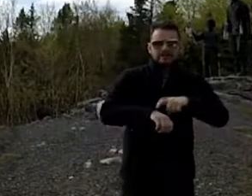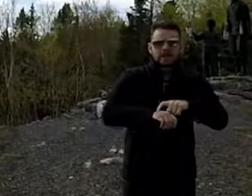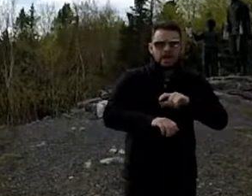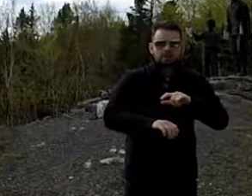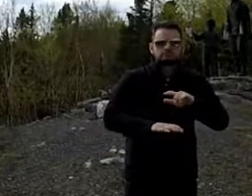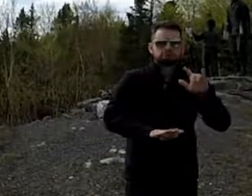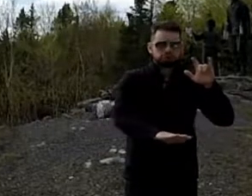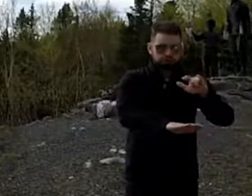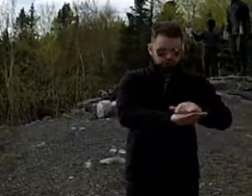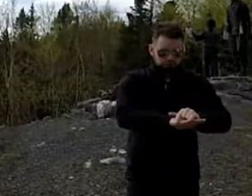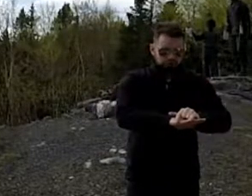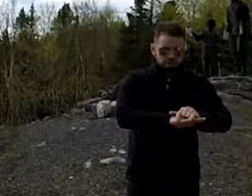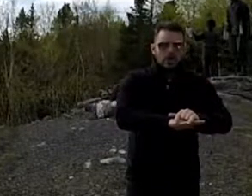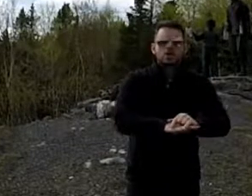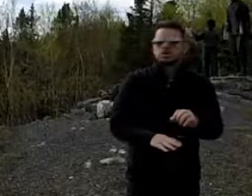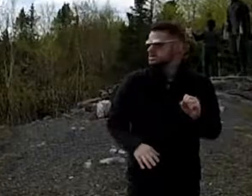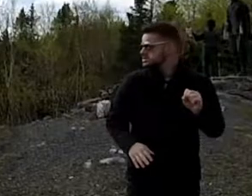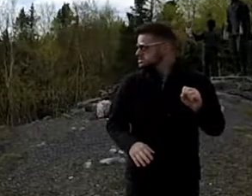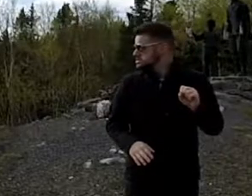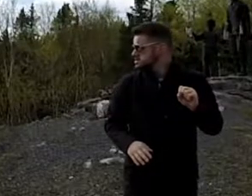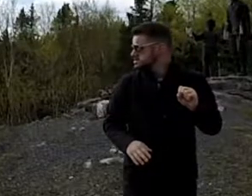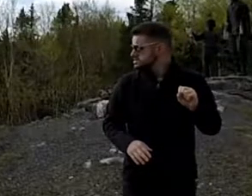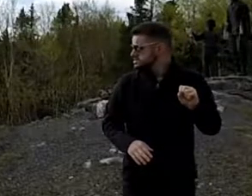that was the arrival time here.